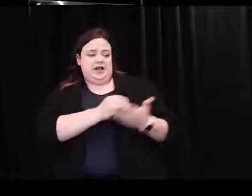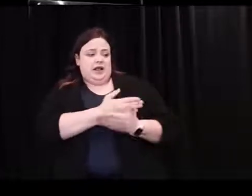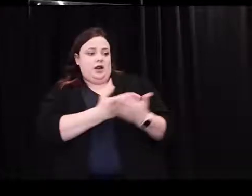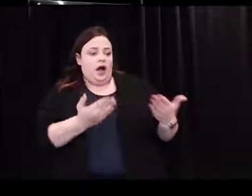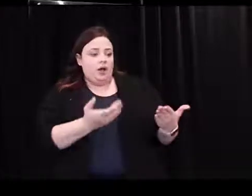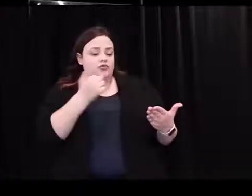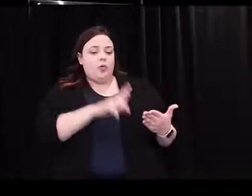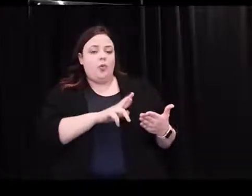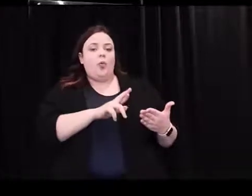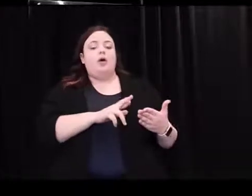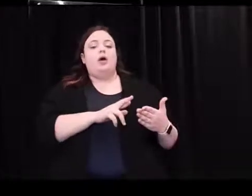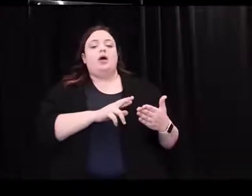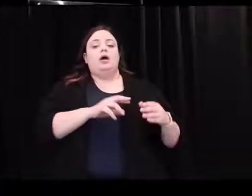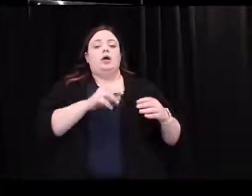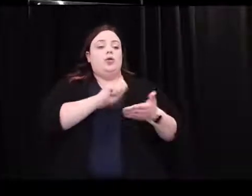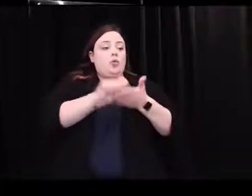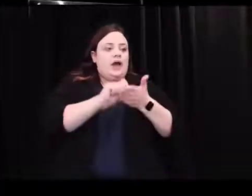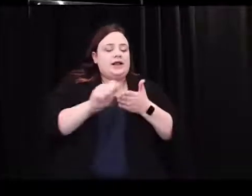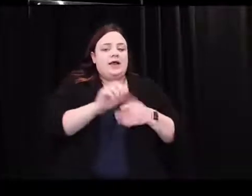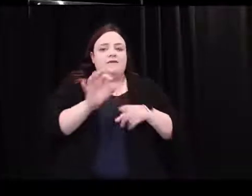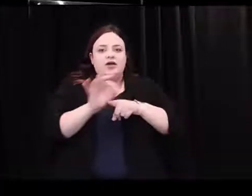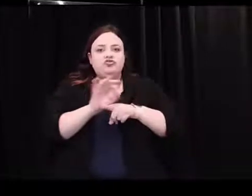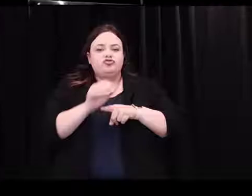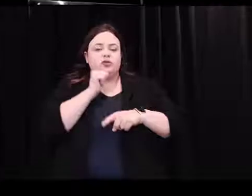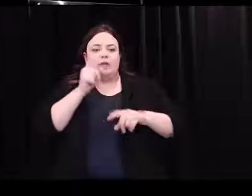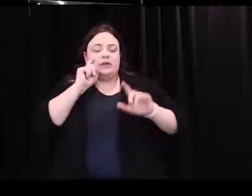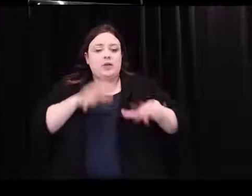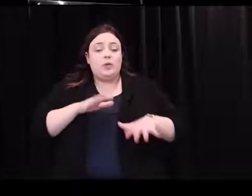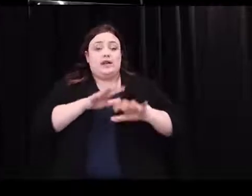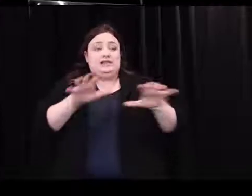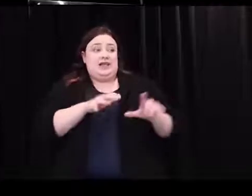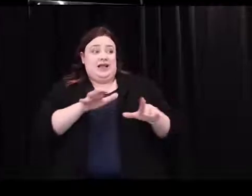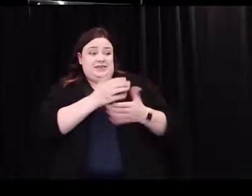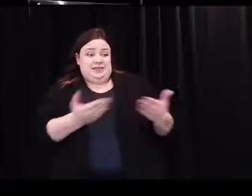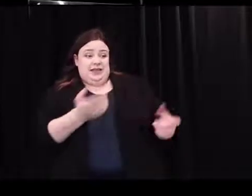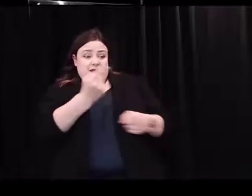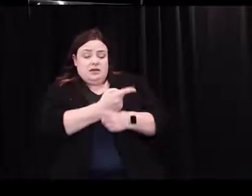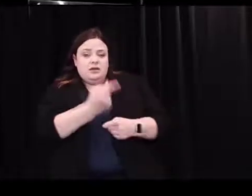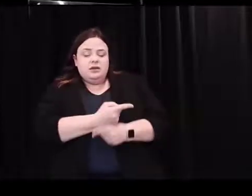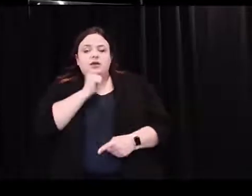a function should not be surprise. When it when it does its thing, it shouldn't be surprising. Well